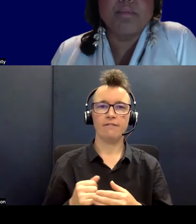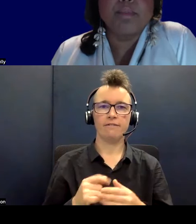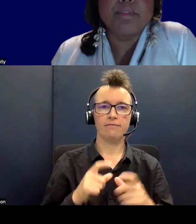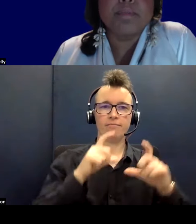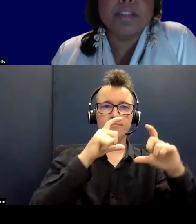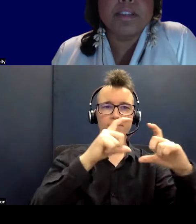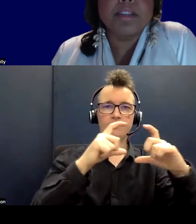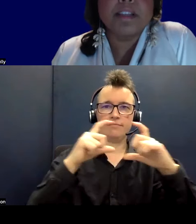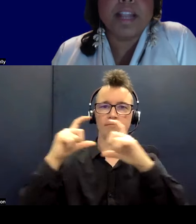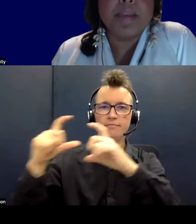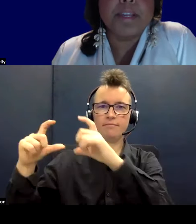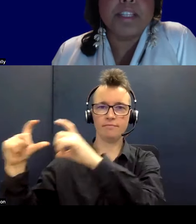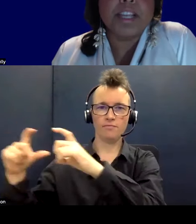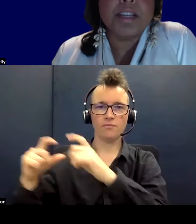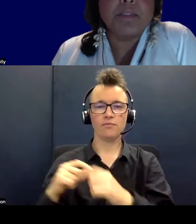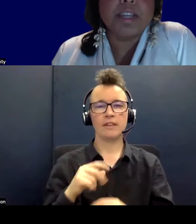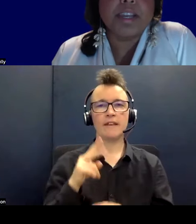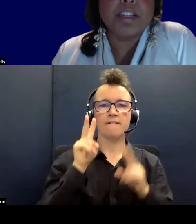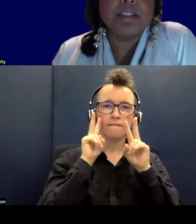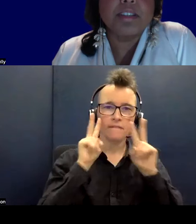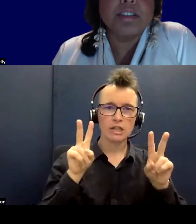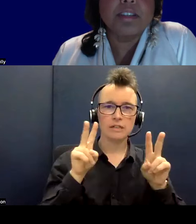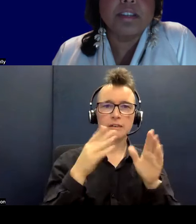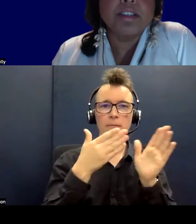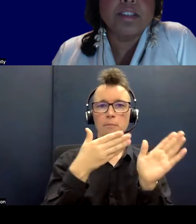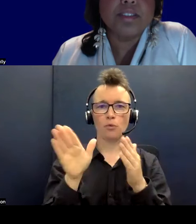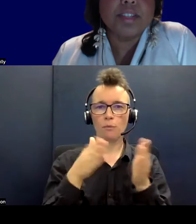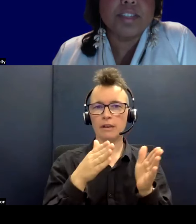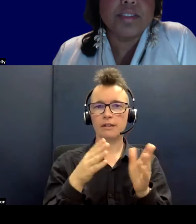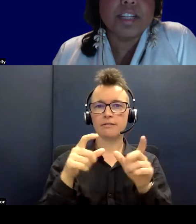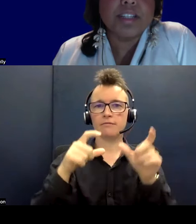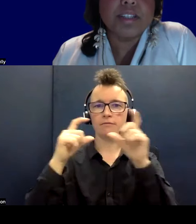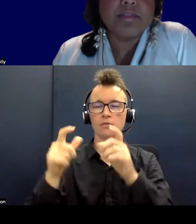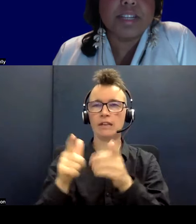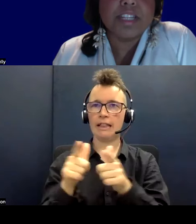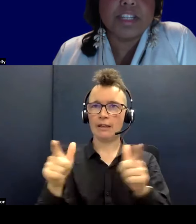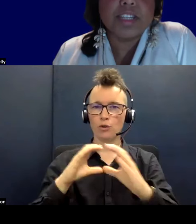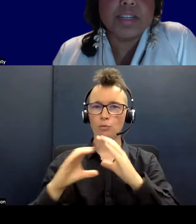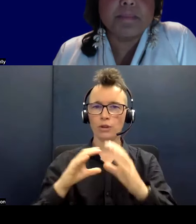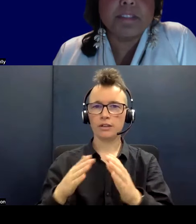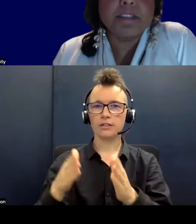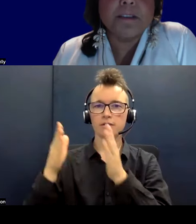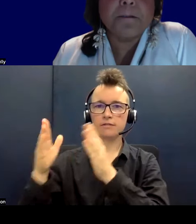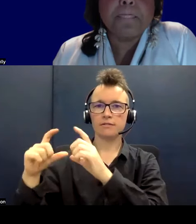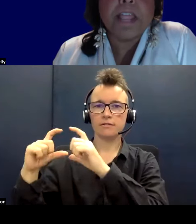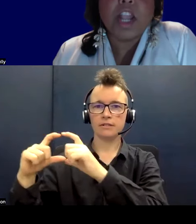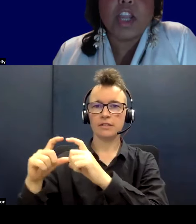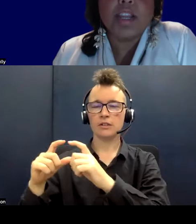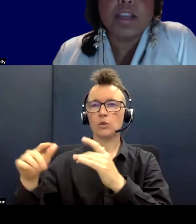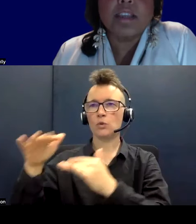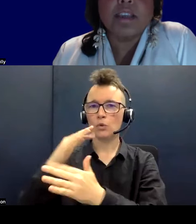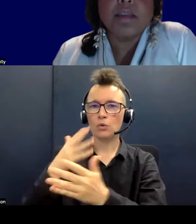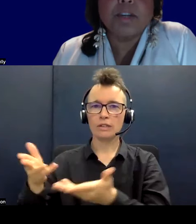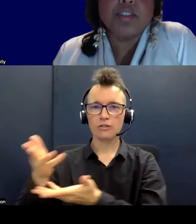movement, language and communication, social interactions and relationships, learning, emotional